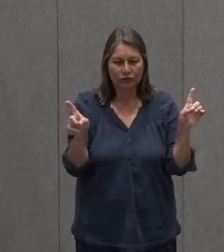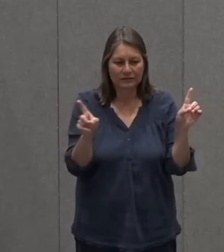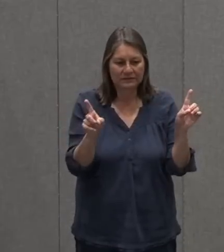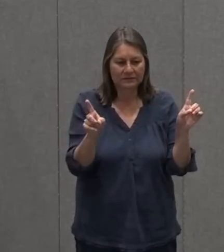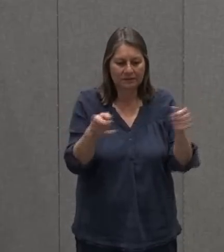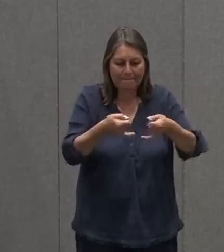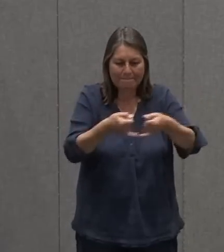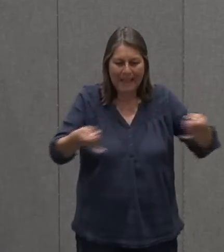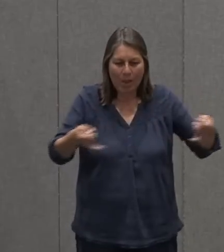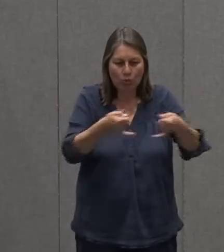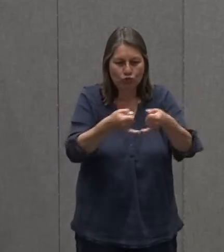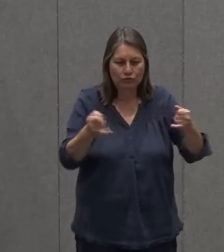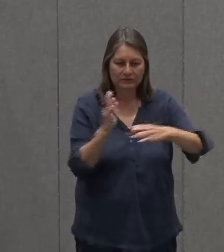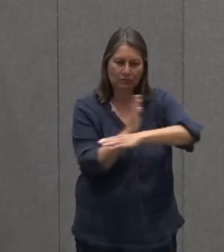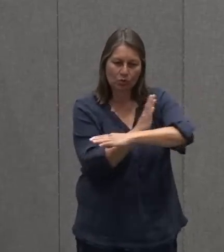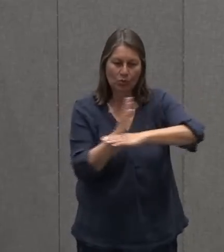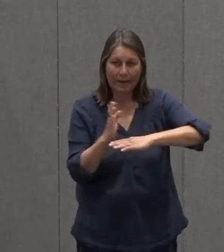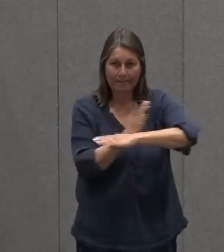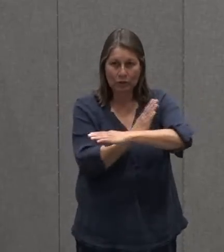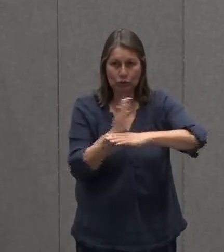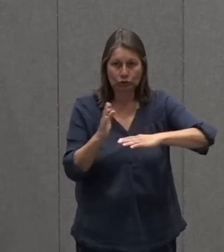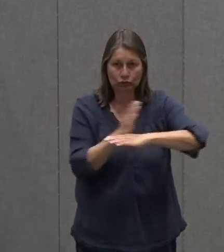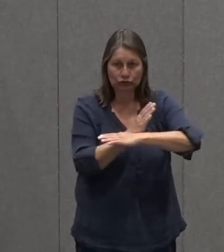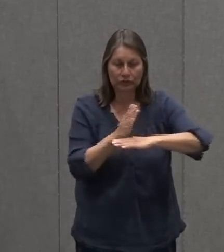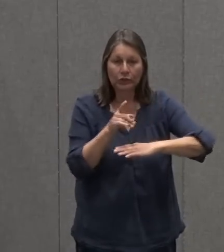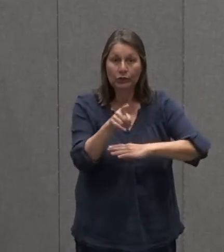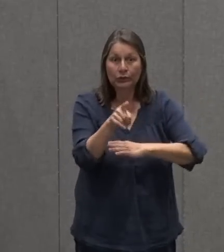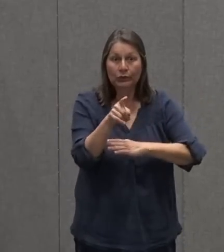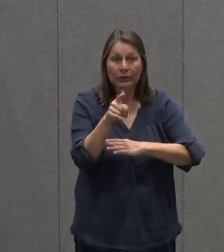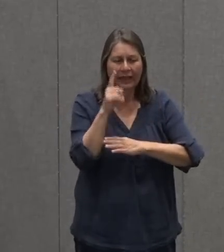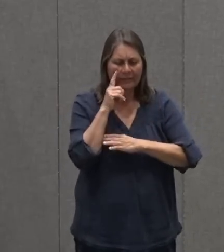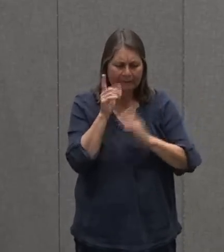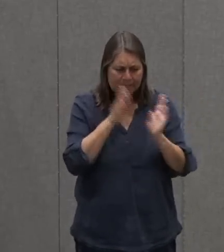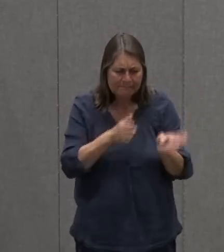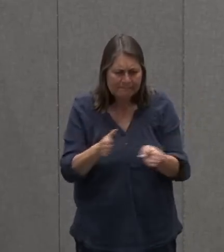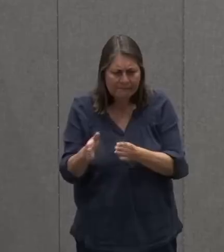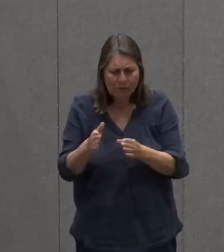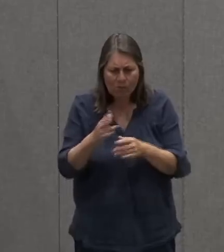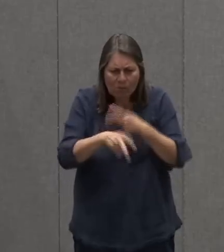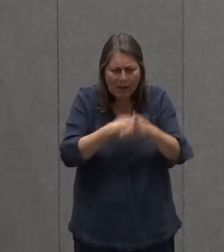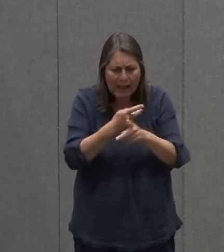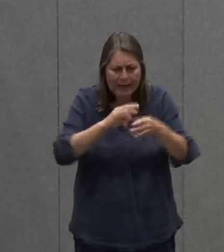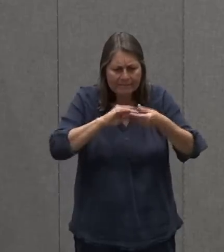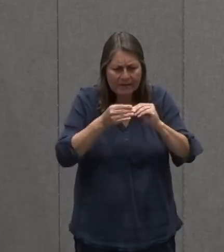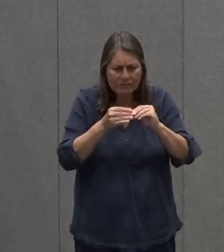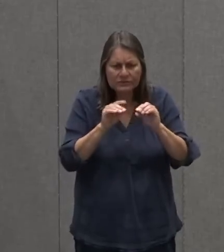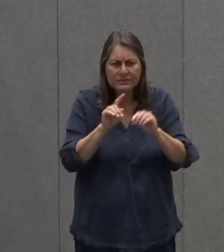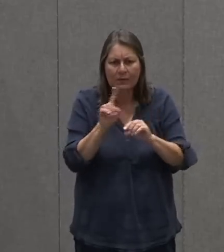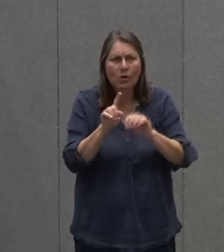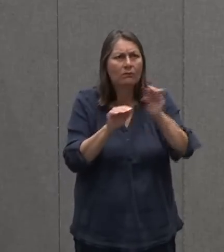of which for you to kind of think strategically about what kind of numbers and where you would place these numbers